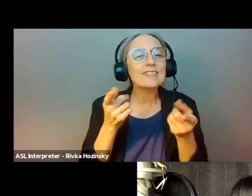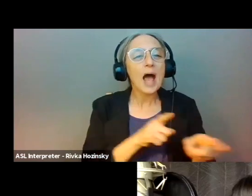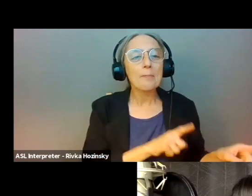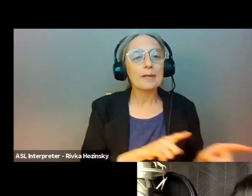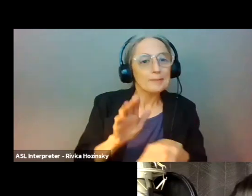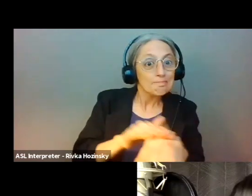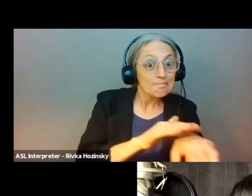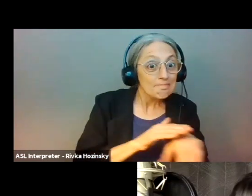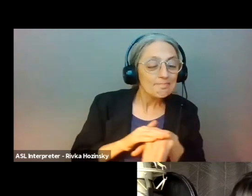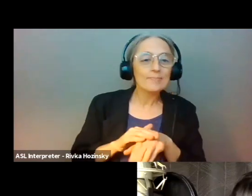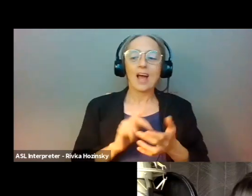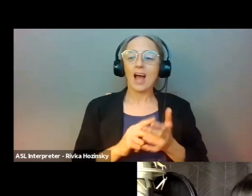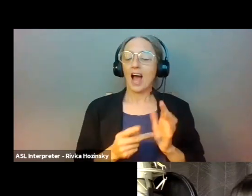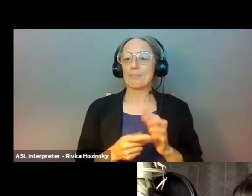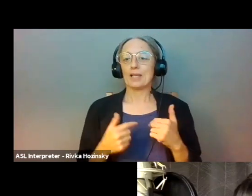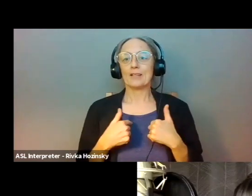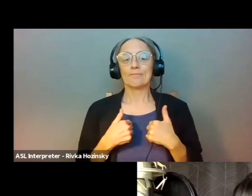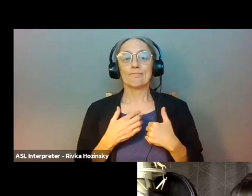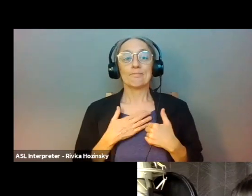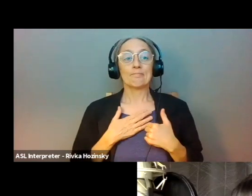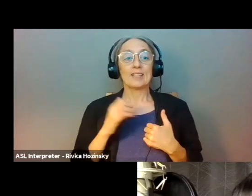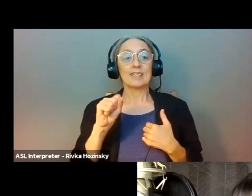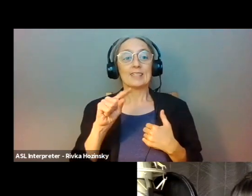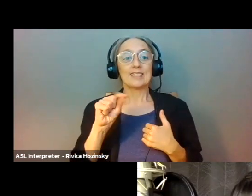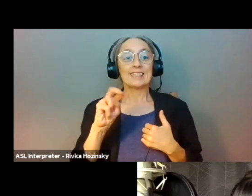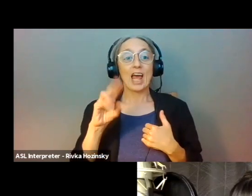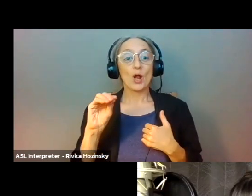I mean, my Steno mask can look very weird and scary.